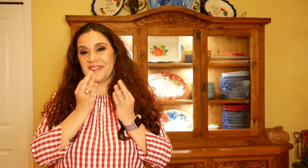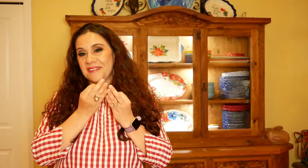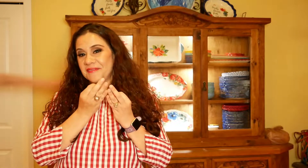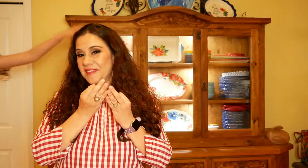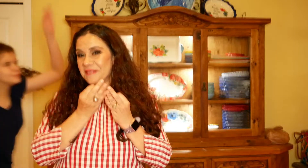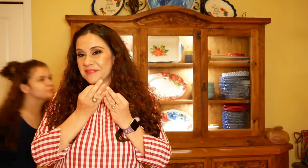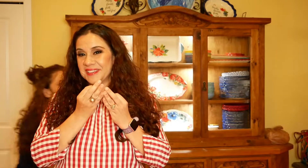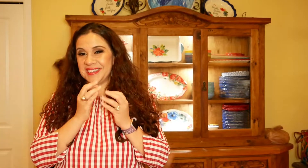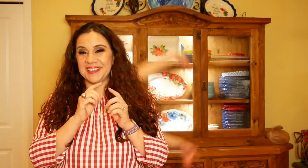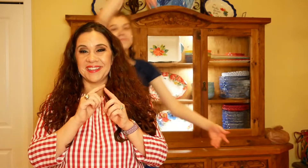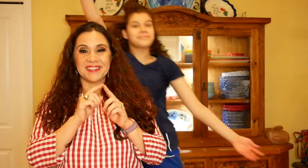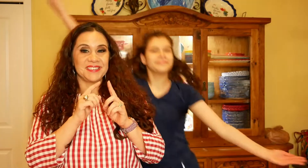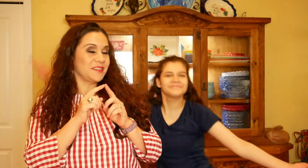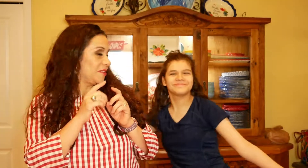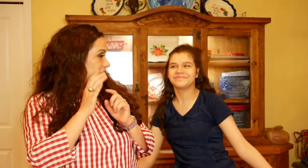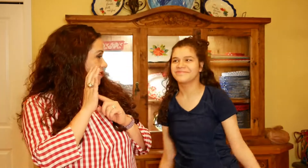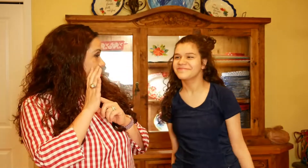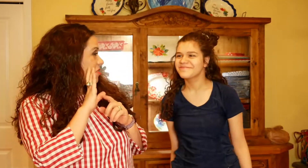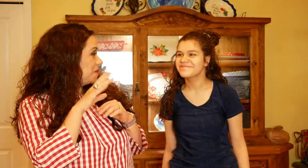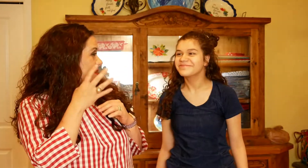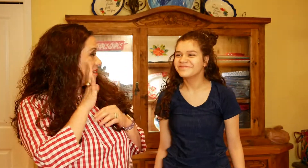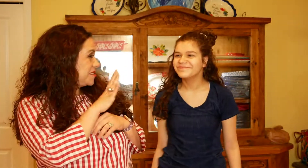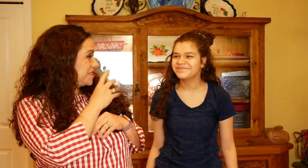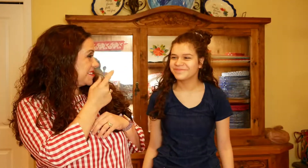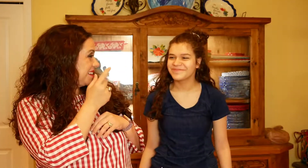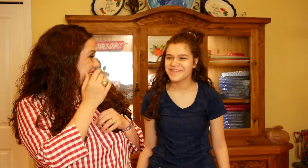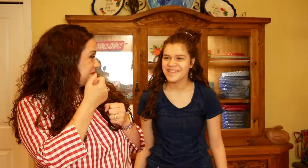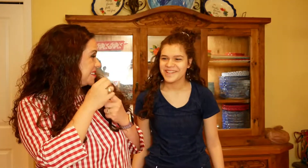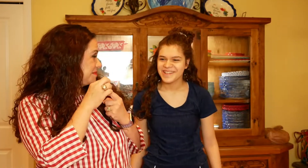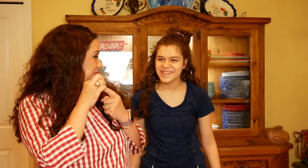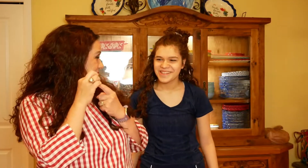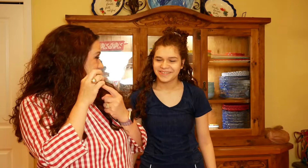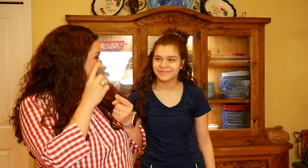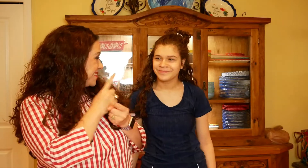our family different you're going to show them about your dogs what makes them special